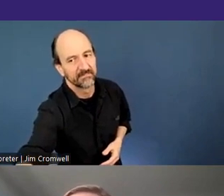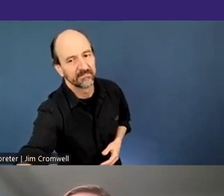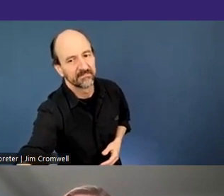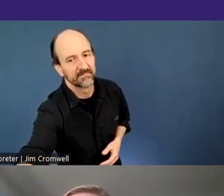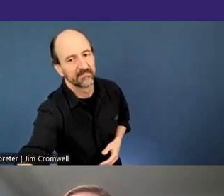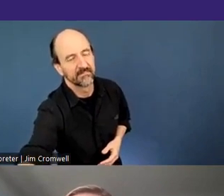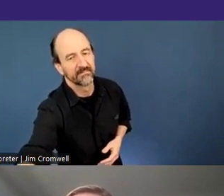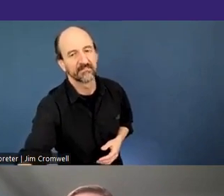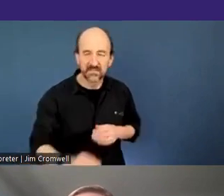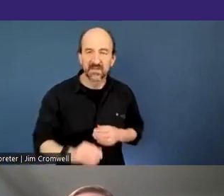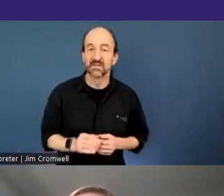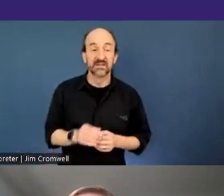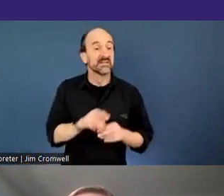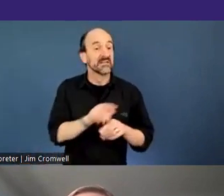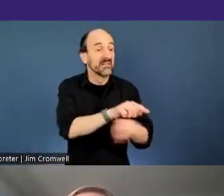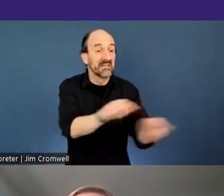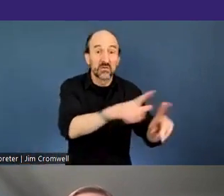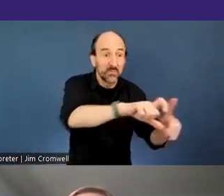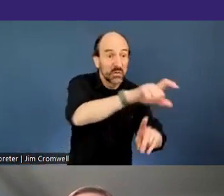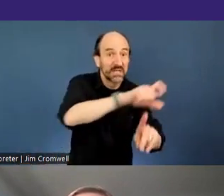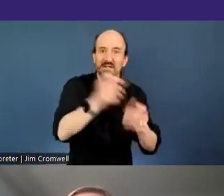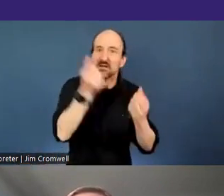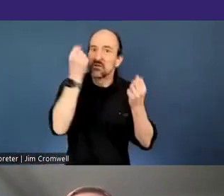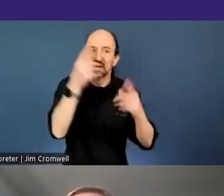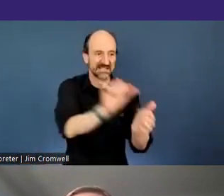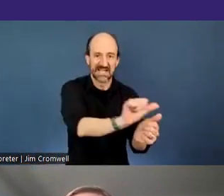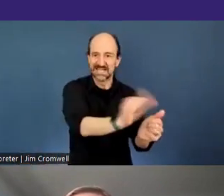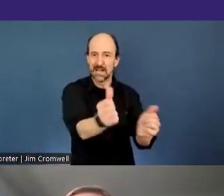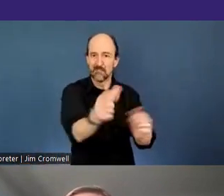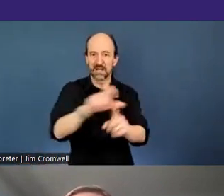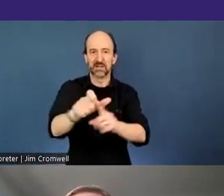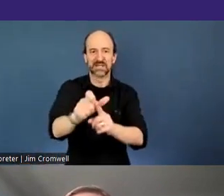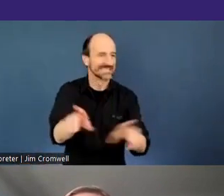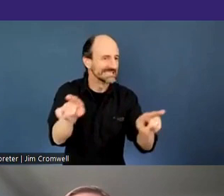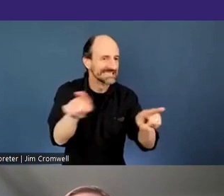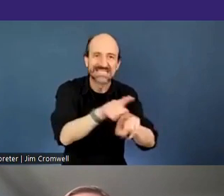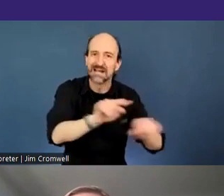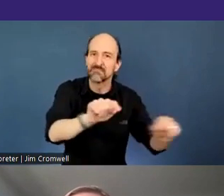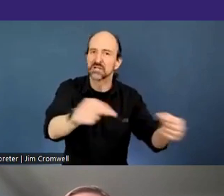same challenges as they do and they are also very much impacted